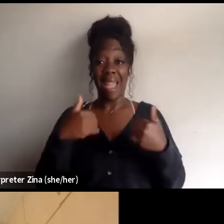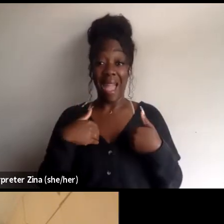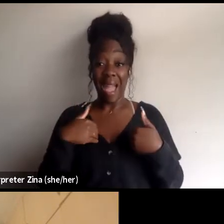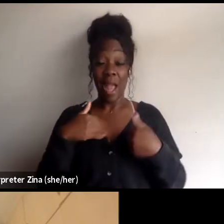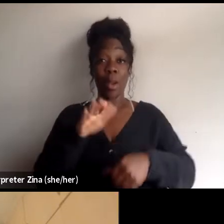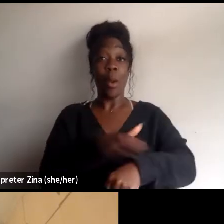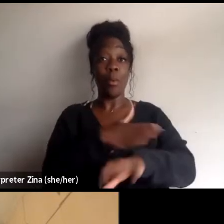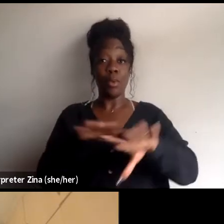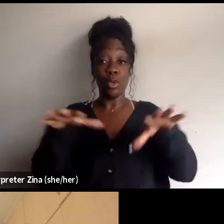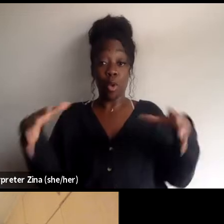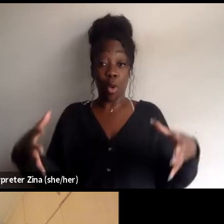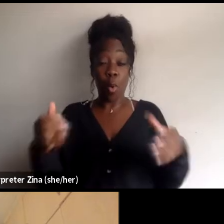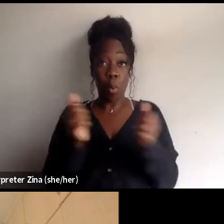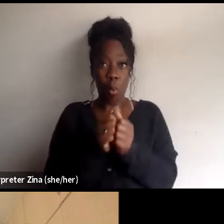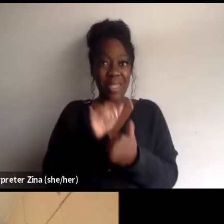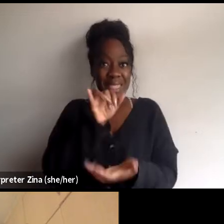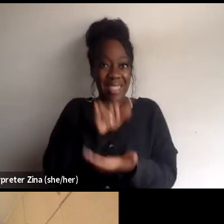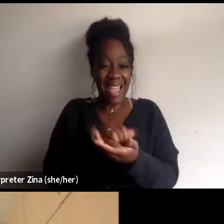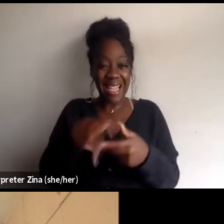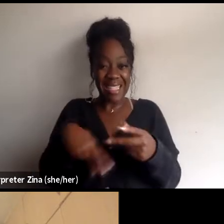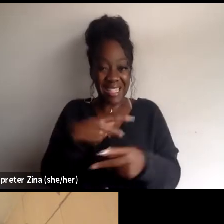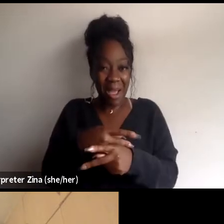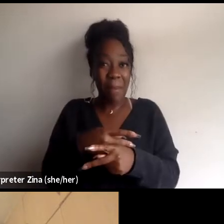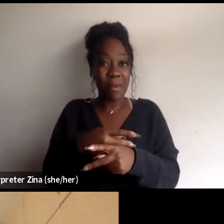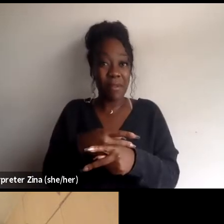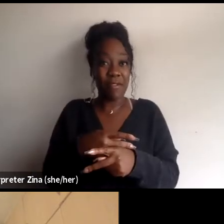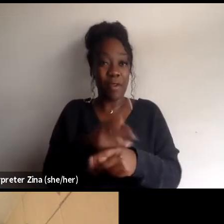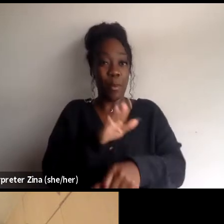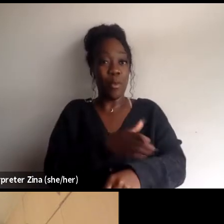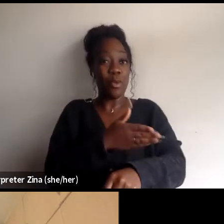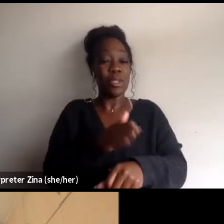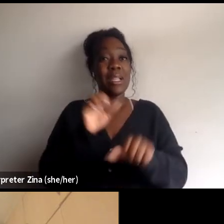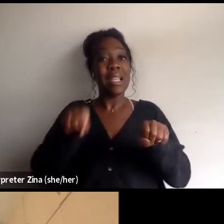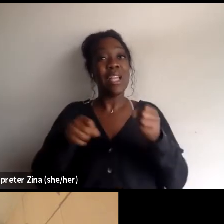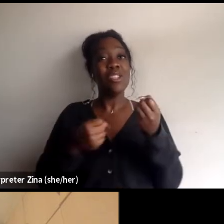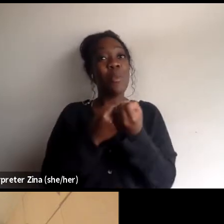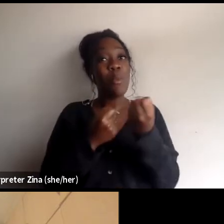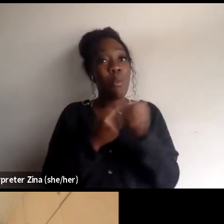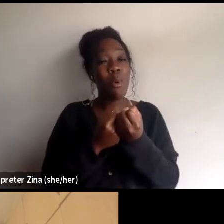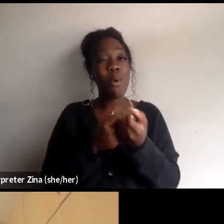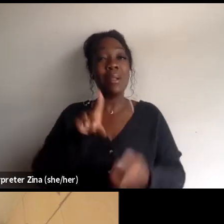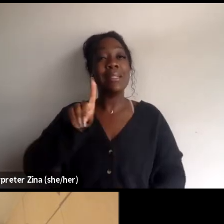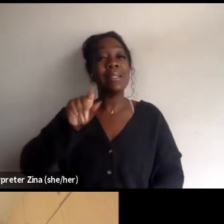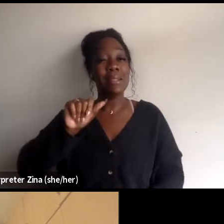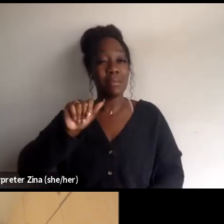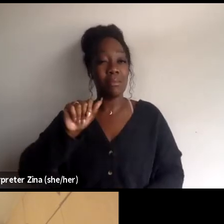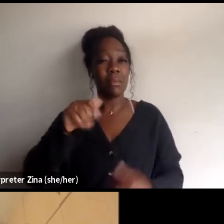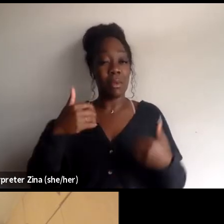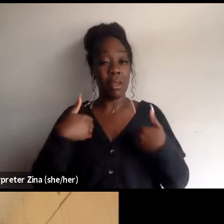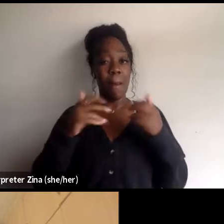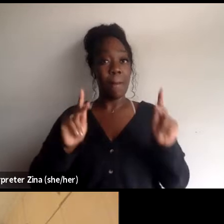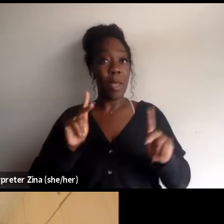to support disabled young people to be able to be and to play and (audio glitch) dream.